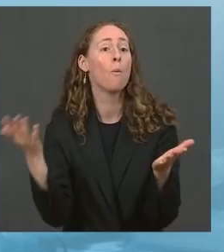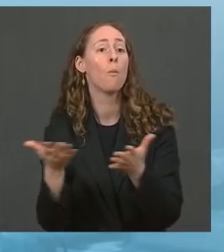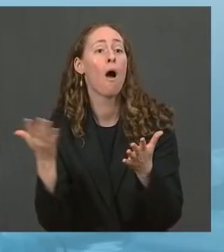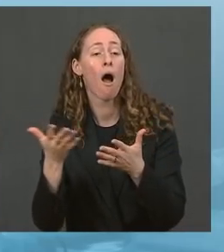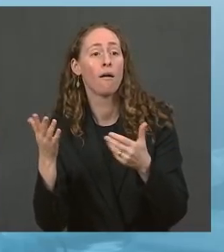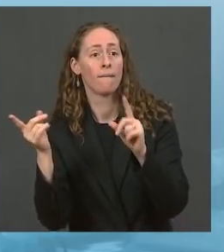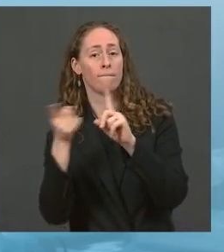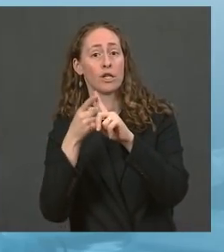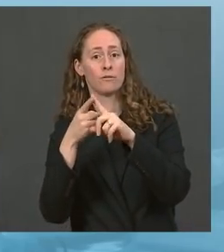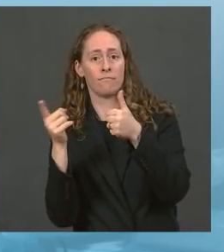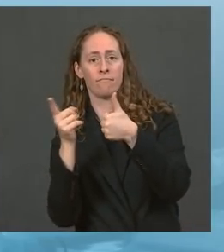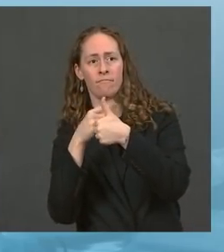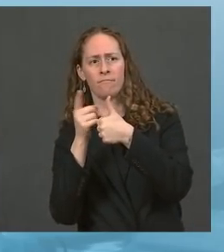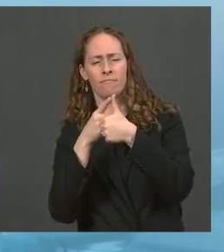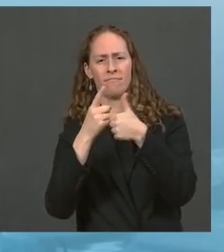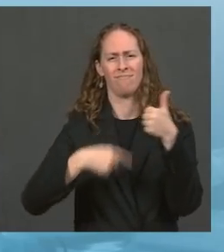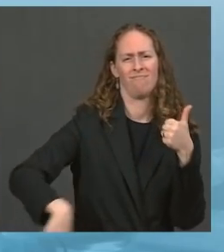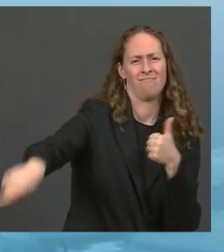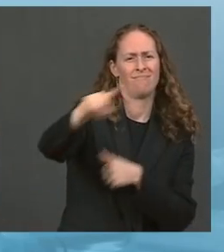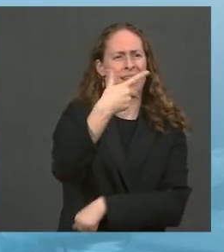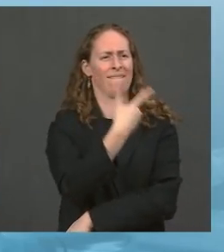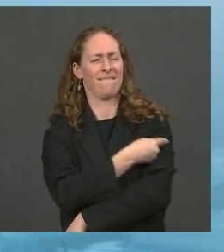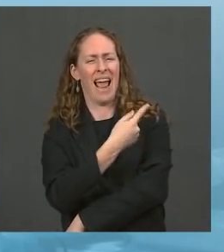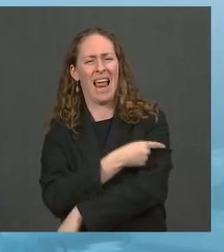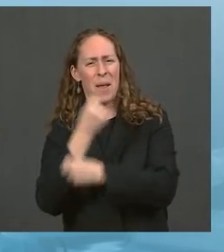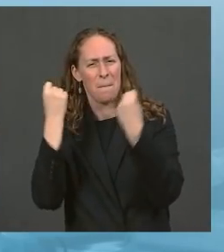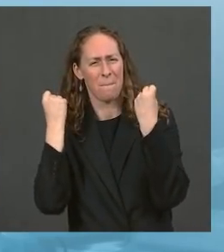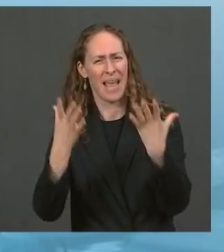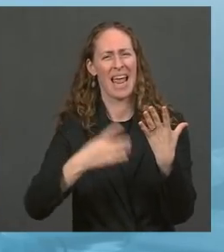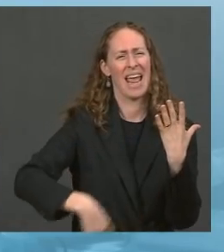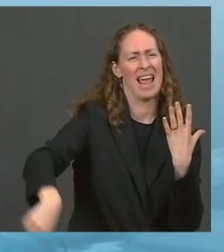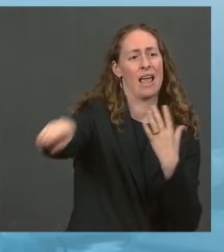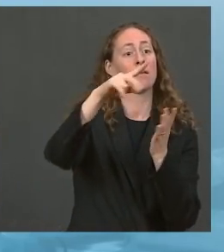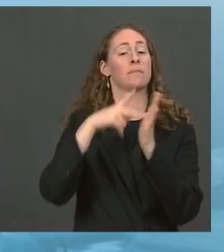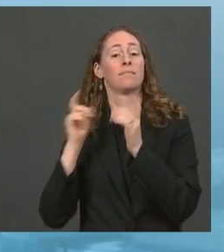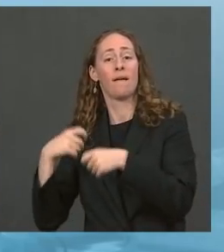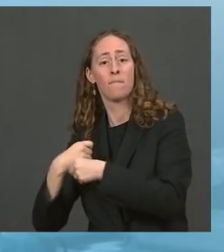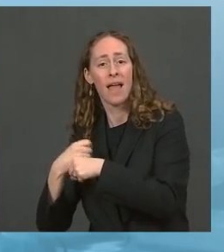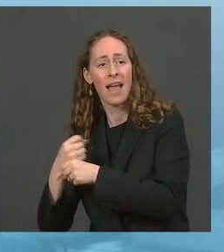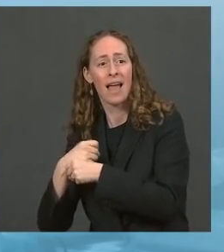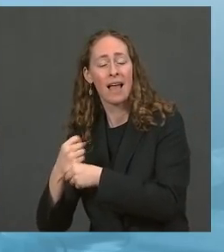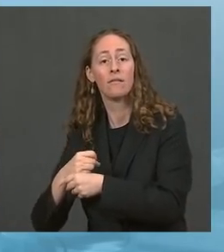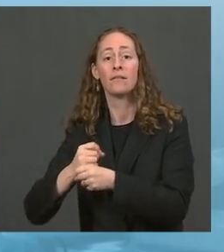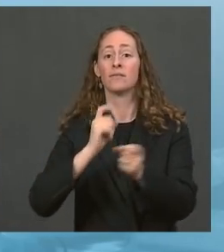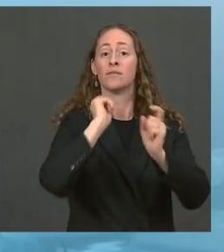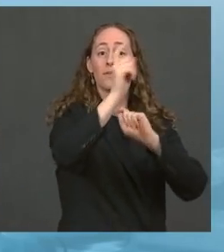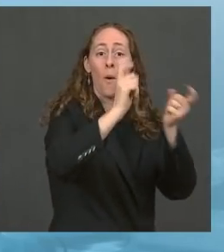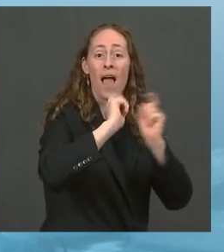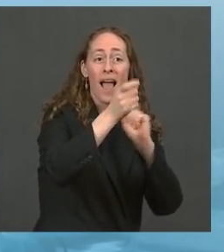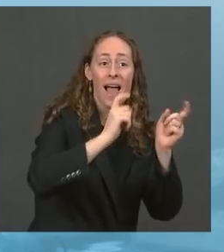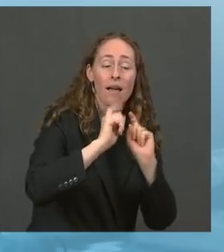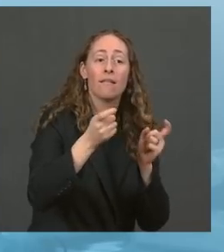ramping up vaccine production, donations, delivery, and administrating the vaccine, which is a logistical --